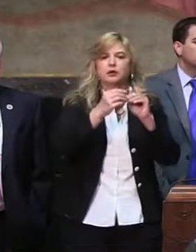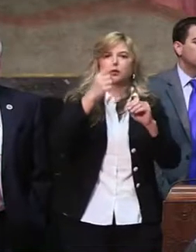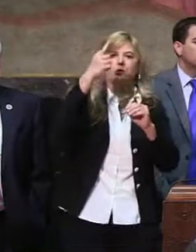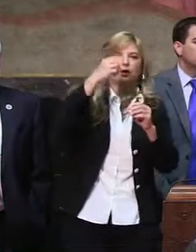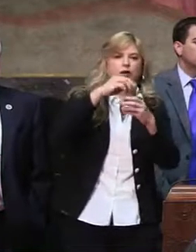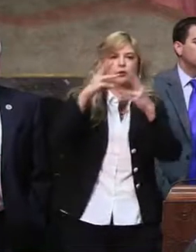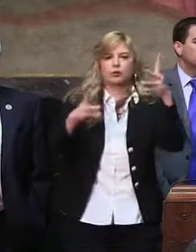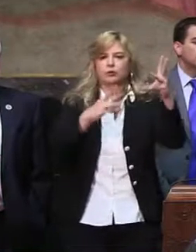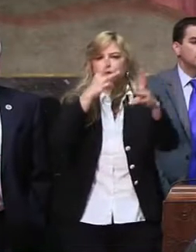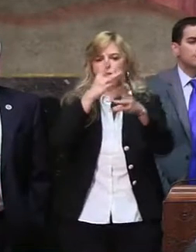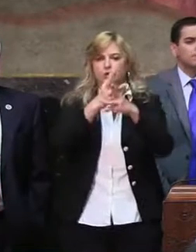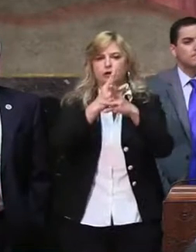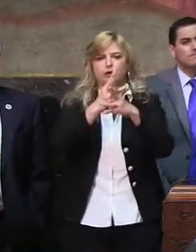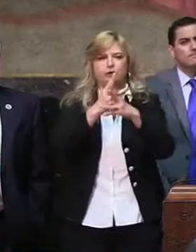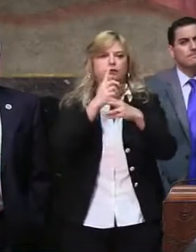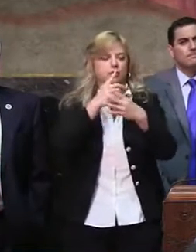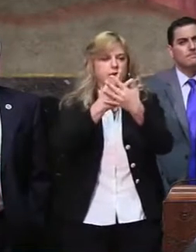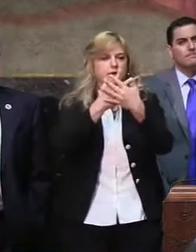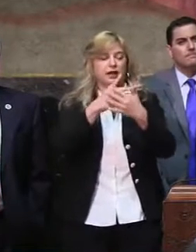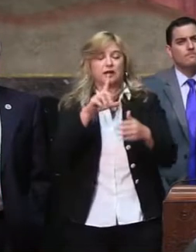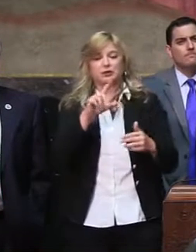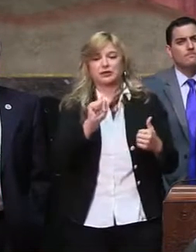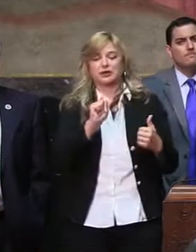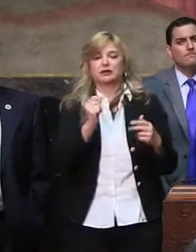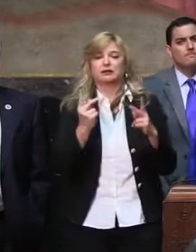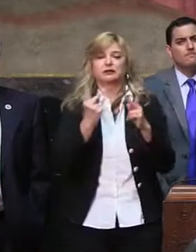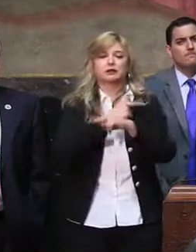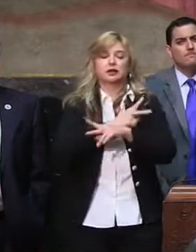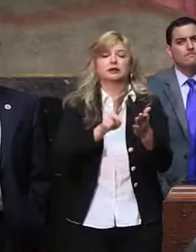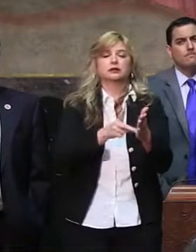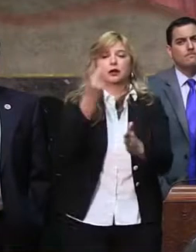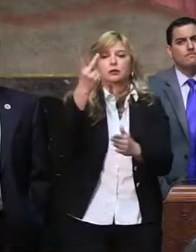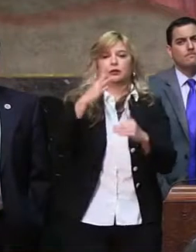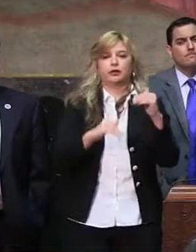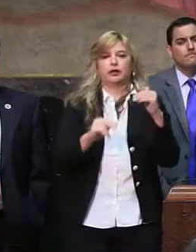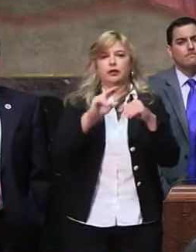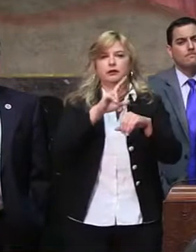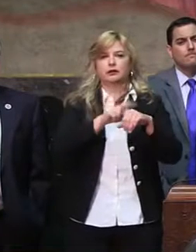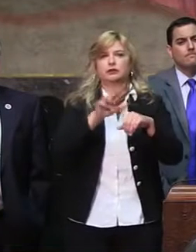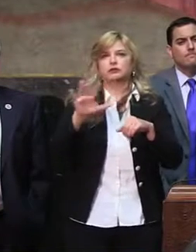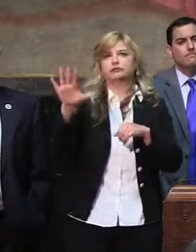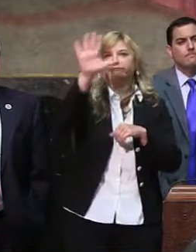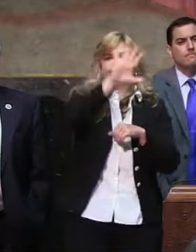of people of that are great for nearly twice the national average that's why we have the highest incarceration rate in